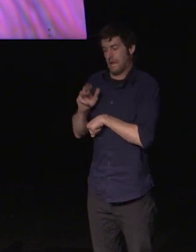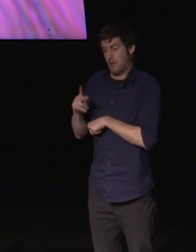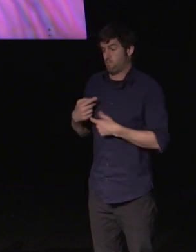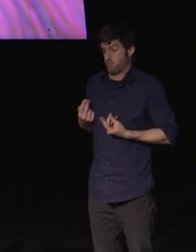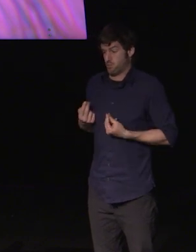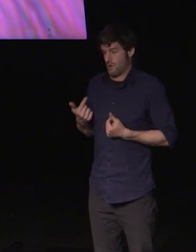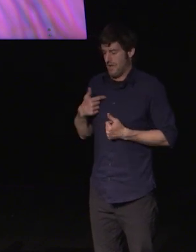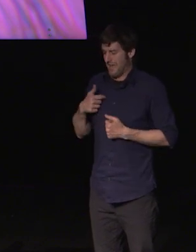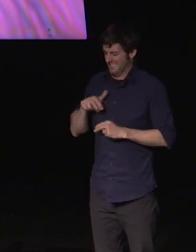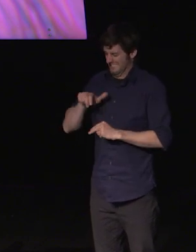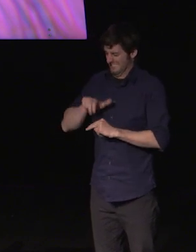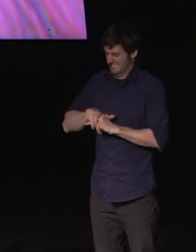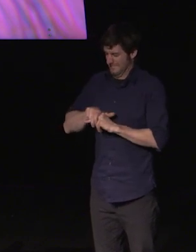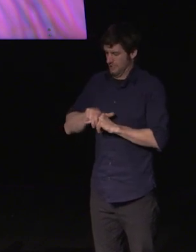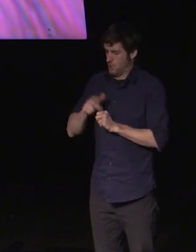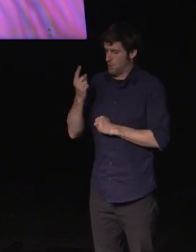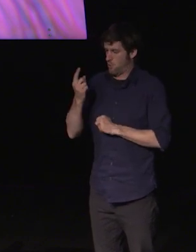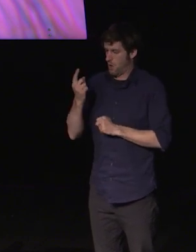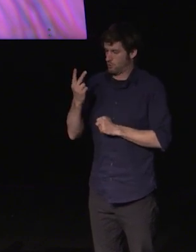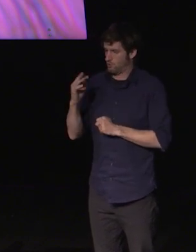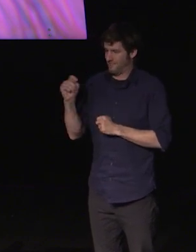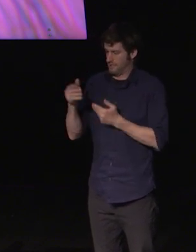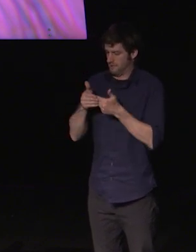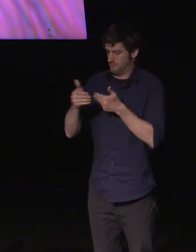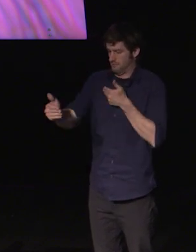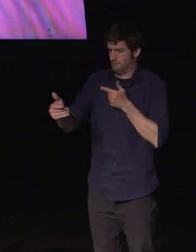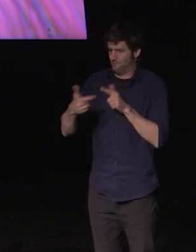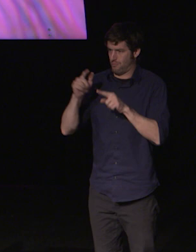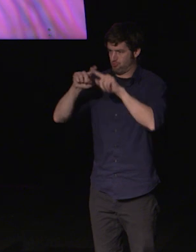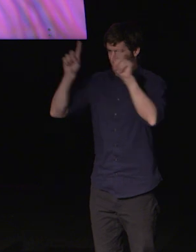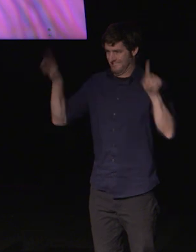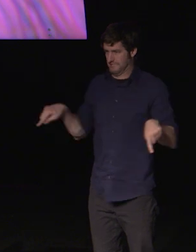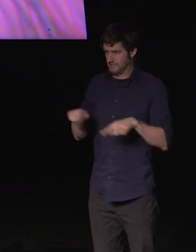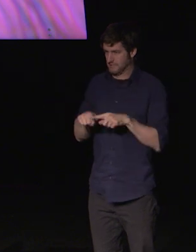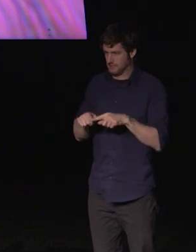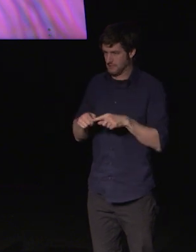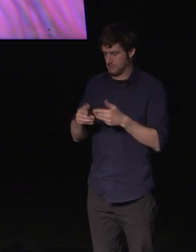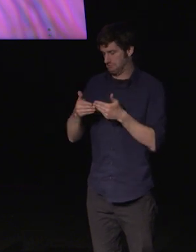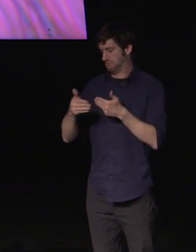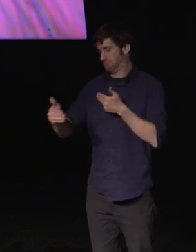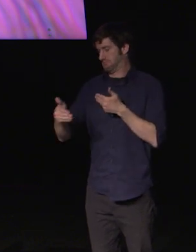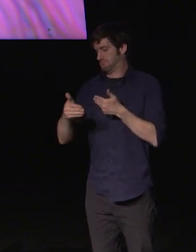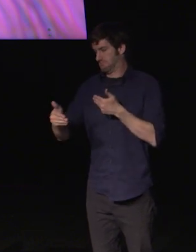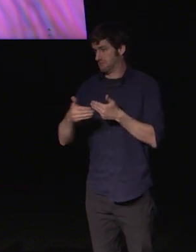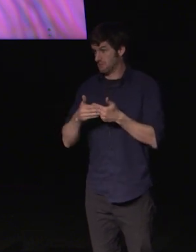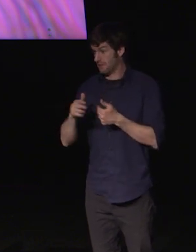about one to two feet away from my screen, which is generally either a 42 inch